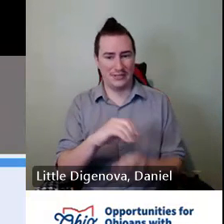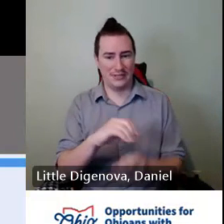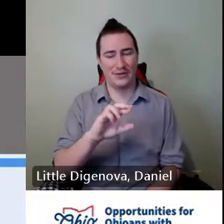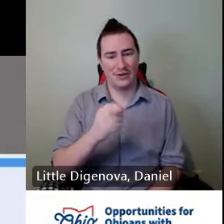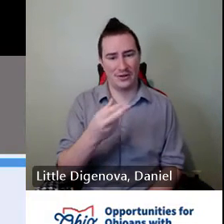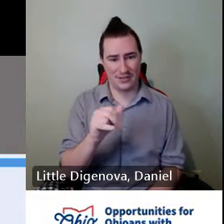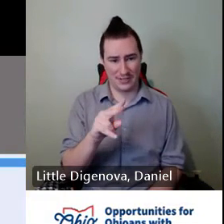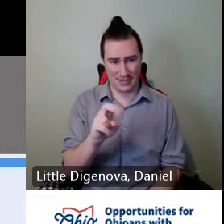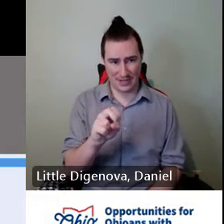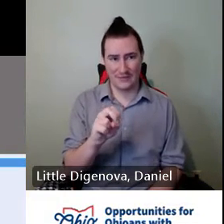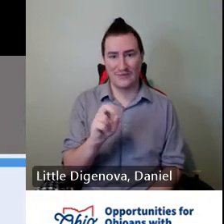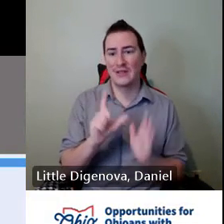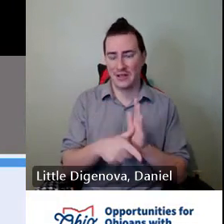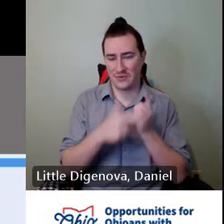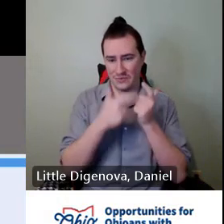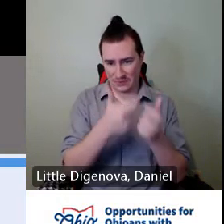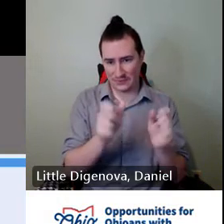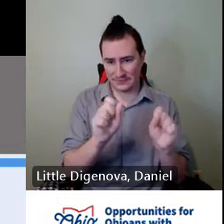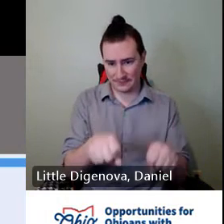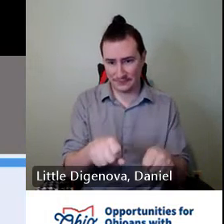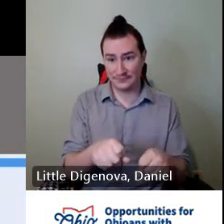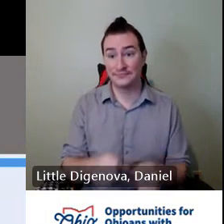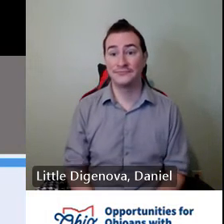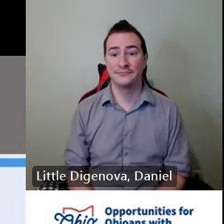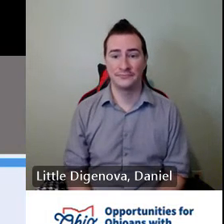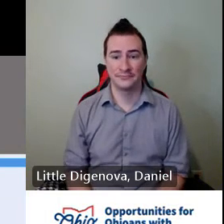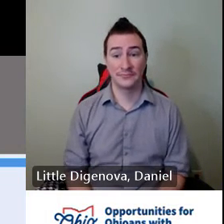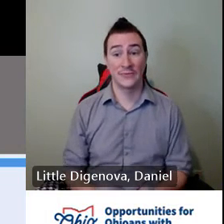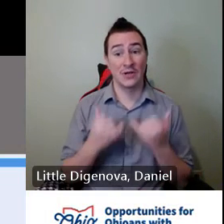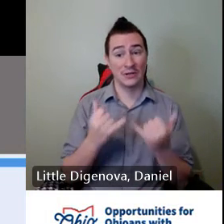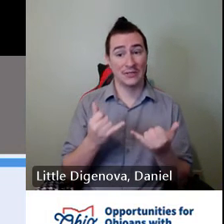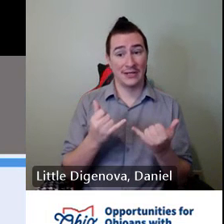So let's just move to conclude now and then we'll stick around to answer questions.